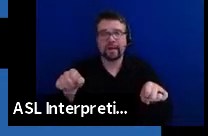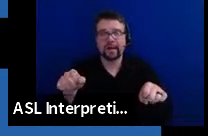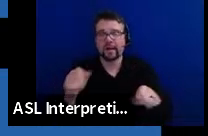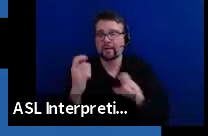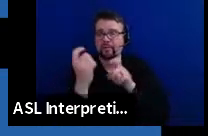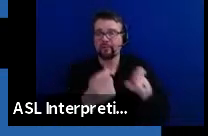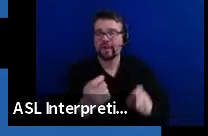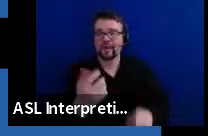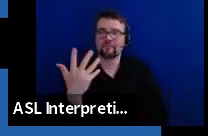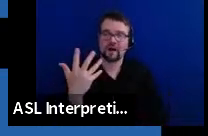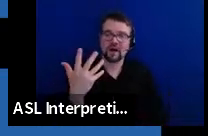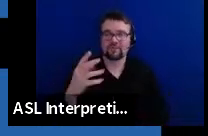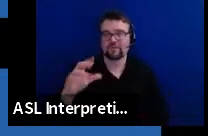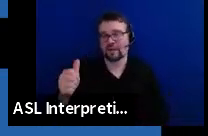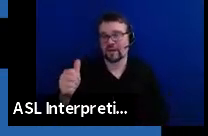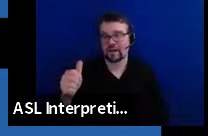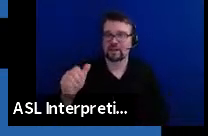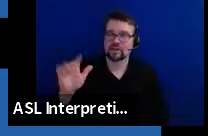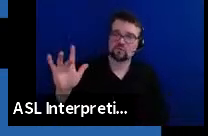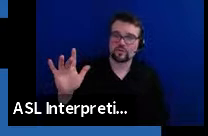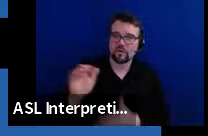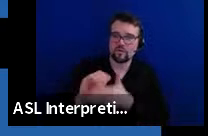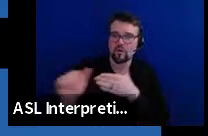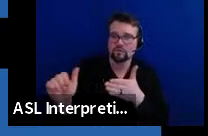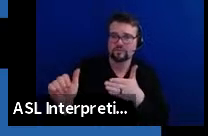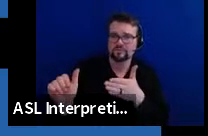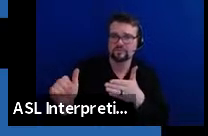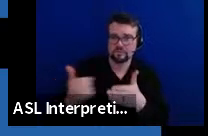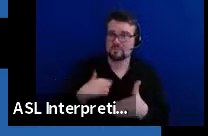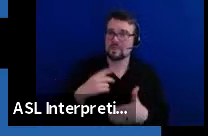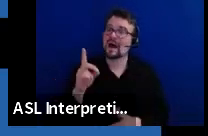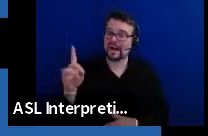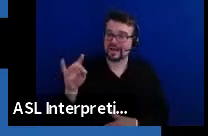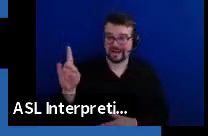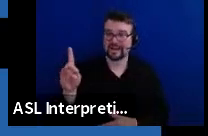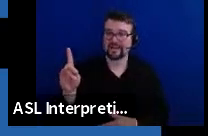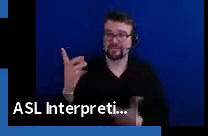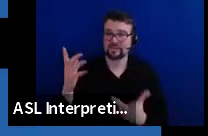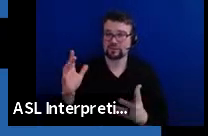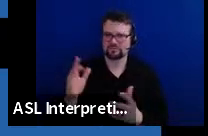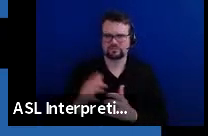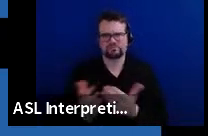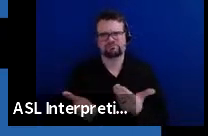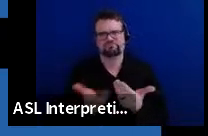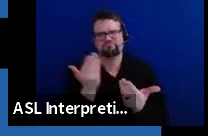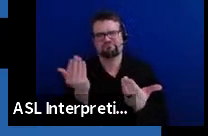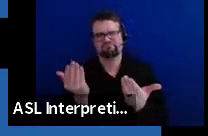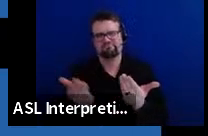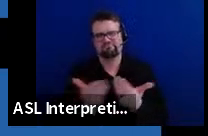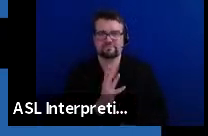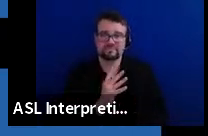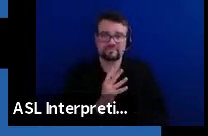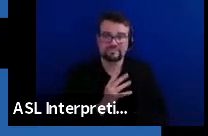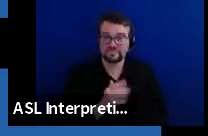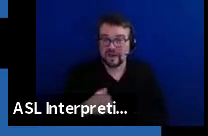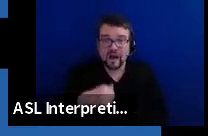I DID IT AND WAS SO SURPRISED AT HOW QUICK AND EASY IT IS AND HAPPY TO FIND OUT THAT I DIDN'T EVEN NEED TO HAVE MY CREDIT CARD